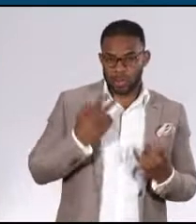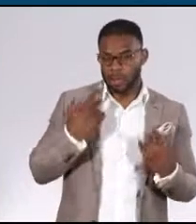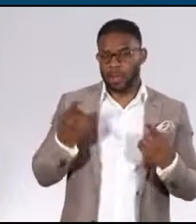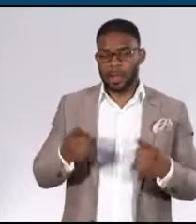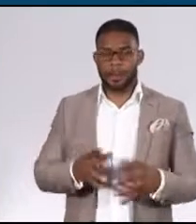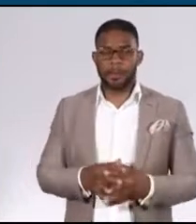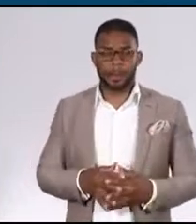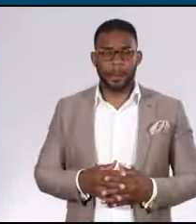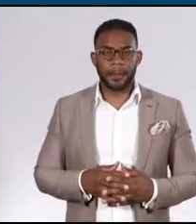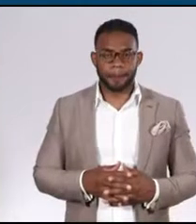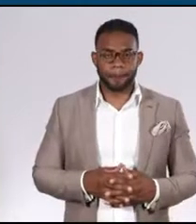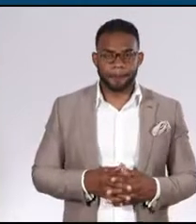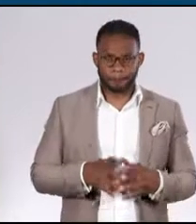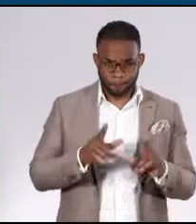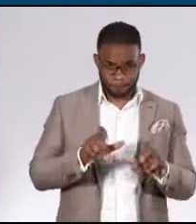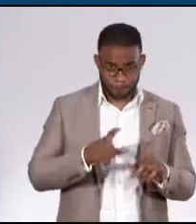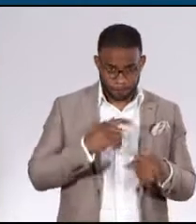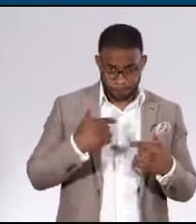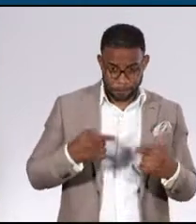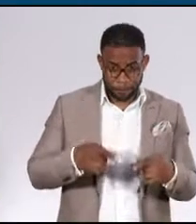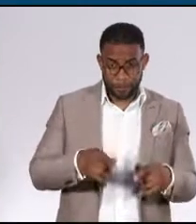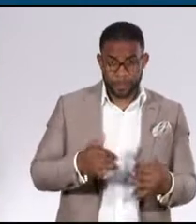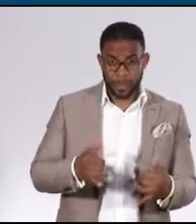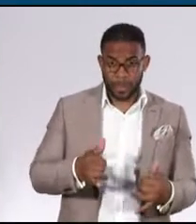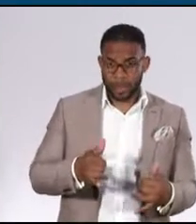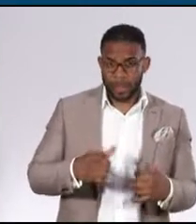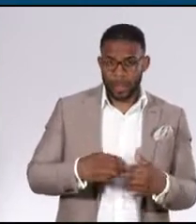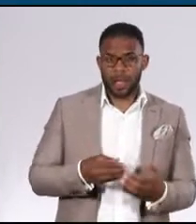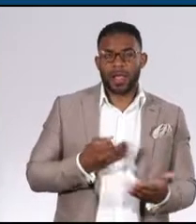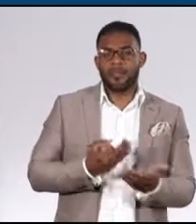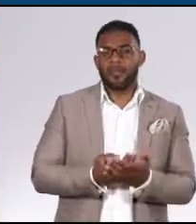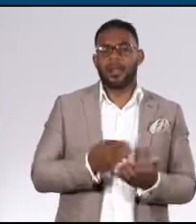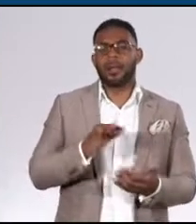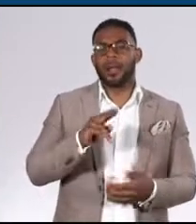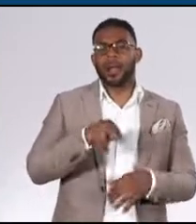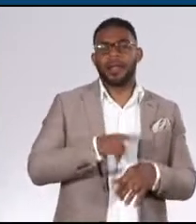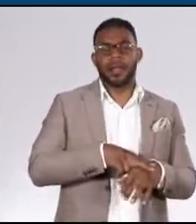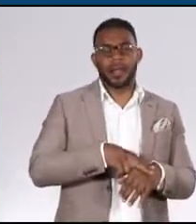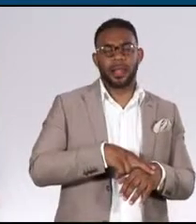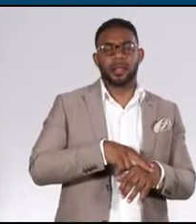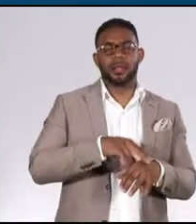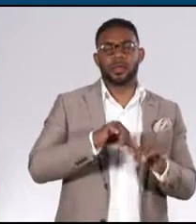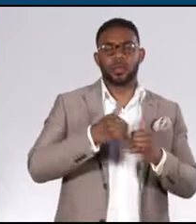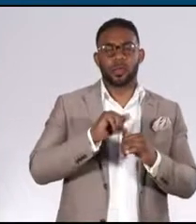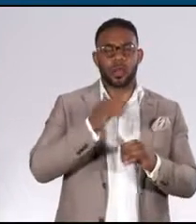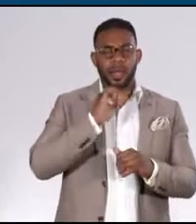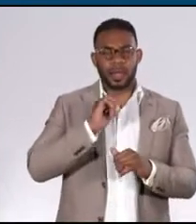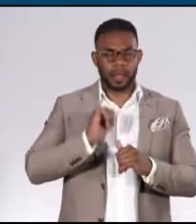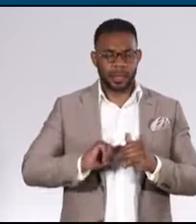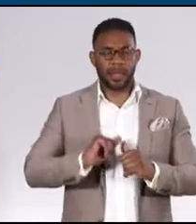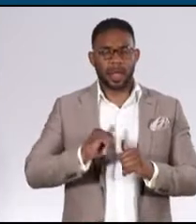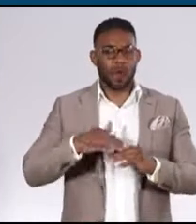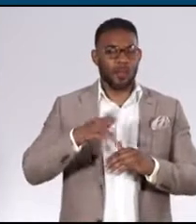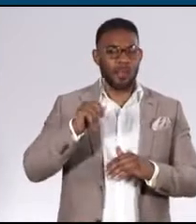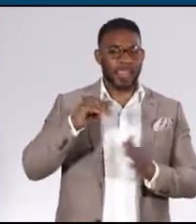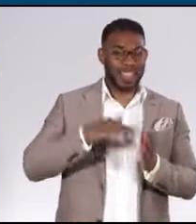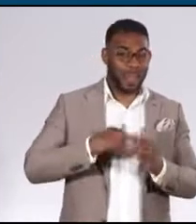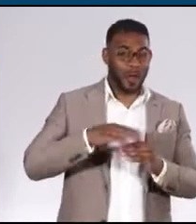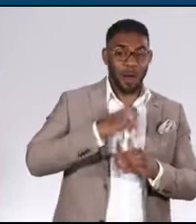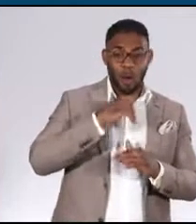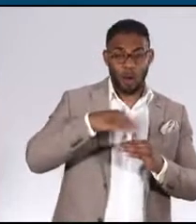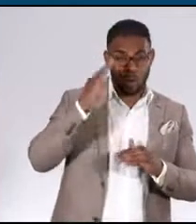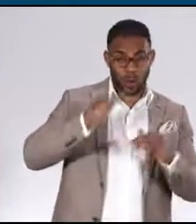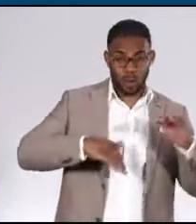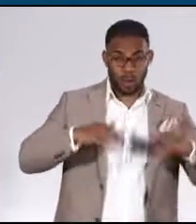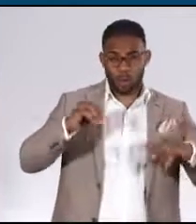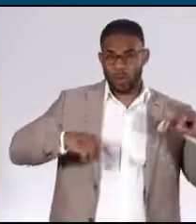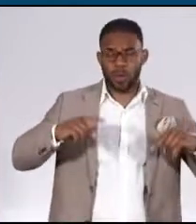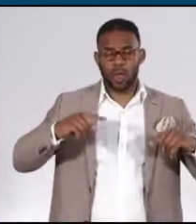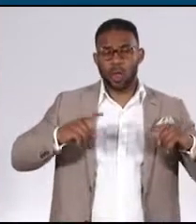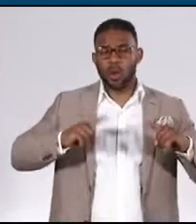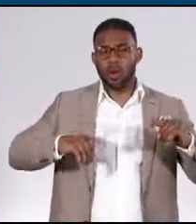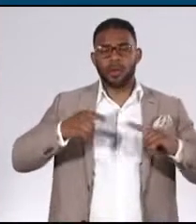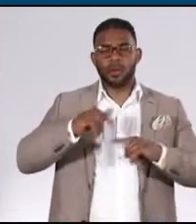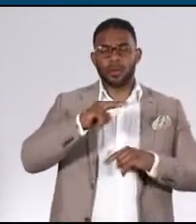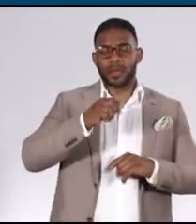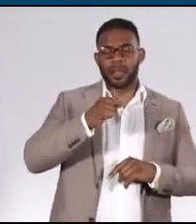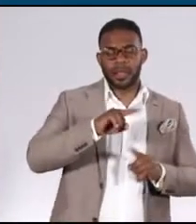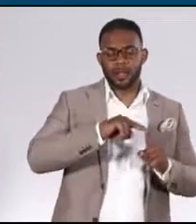A trolley that is ongoing right now. This is funded by the national insulin aging. uh This trial involved a thousand older adults were randomized uh from 2018 and 2019.